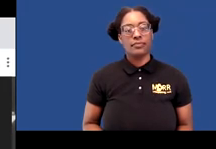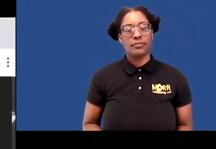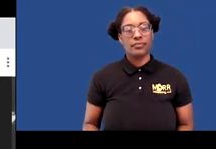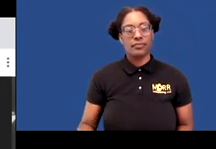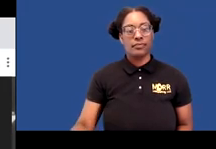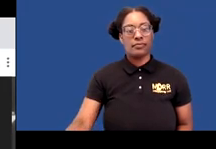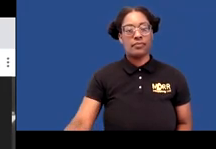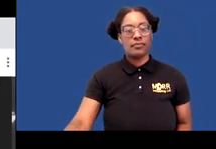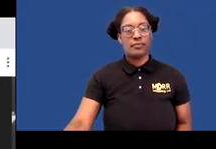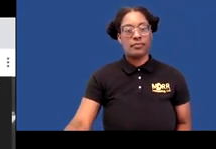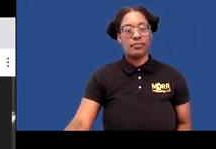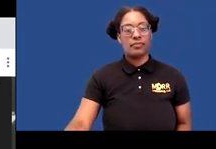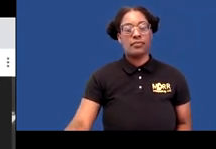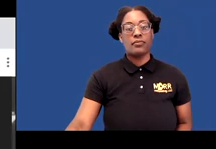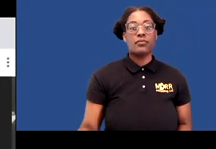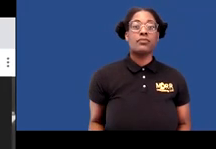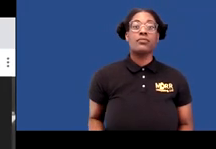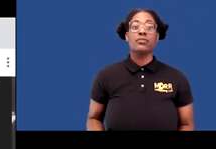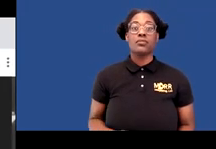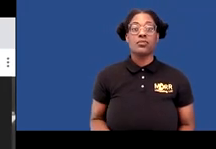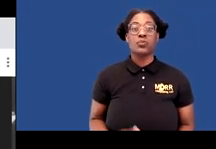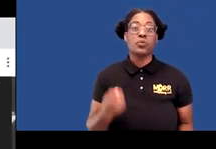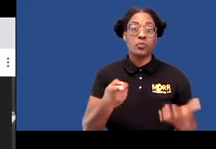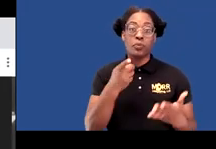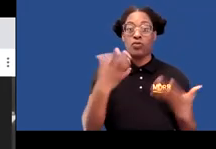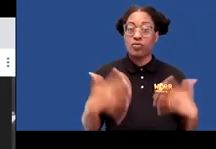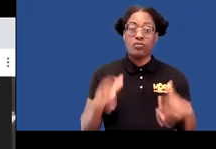If you've already listed some action items,